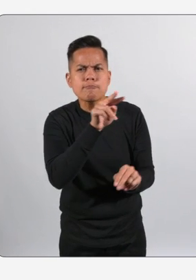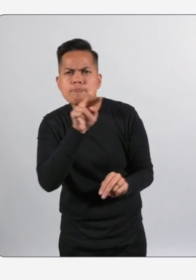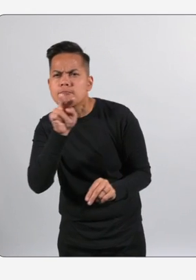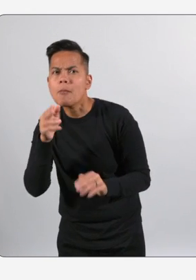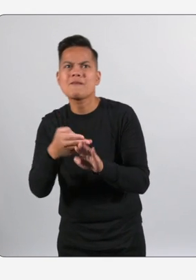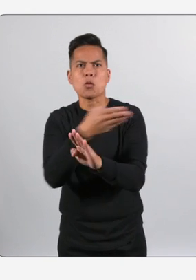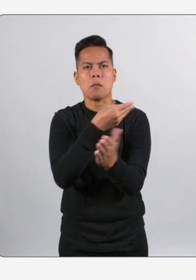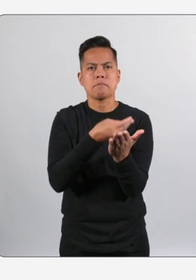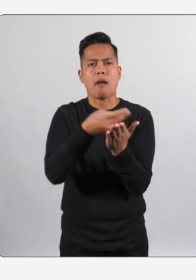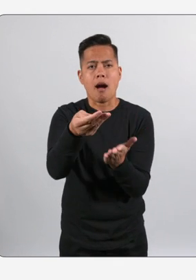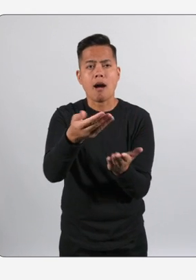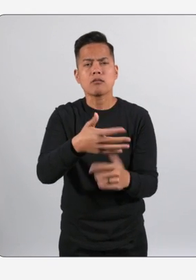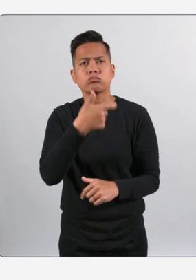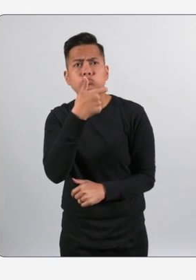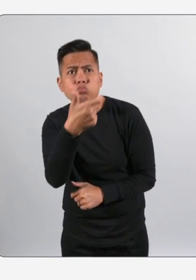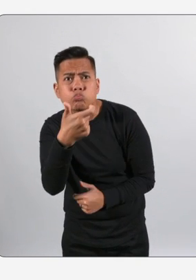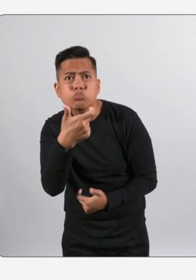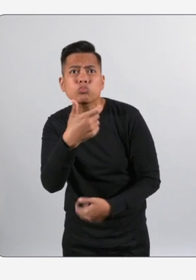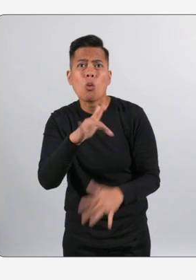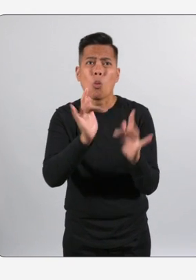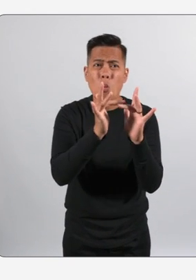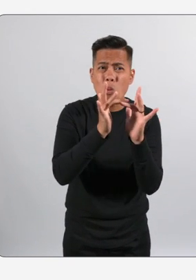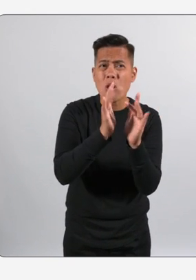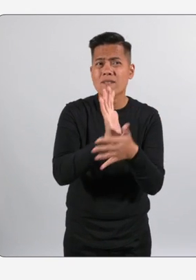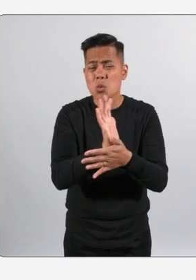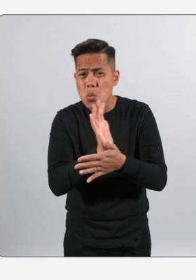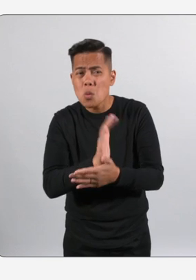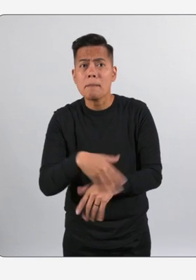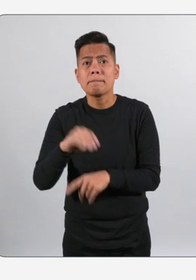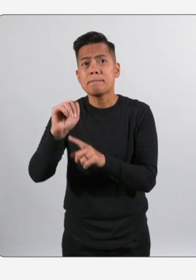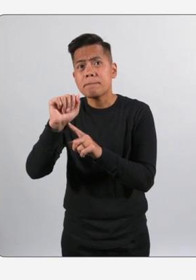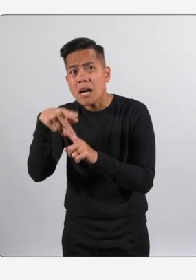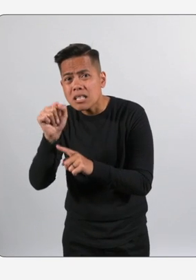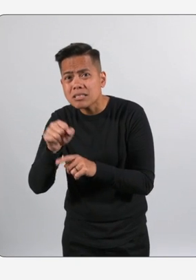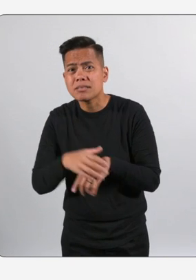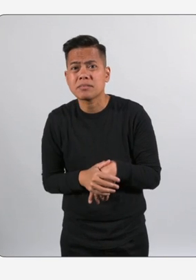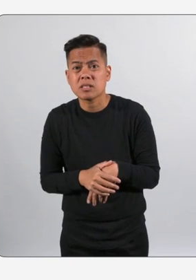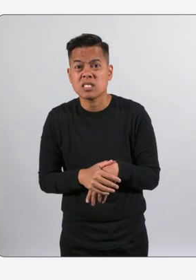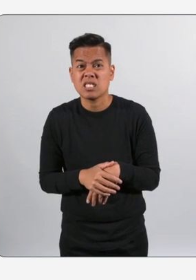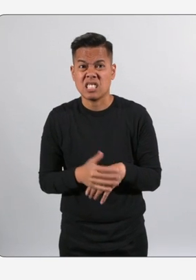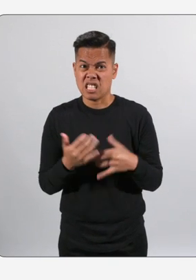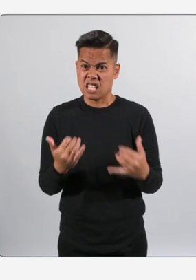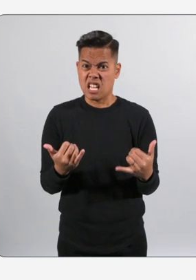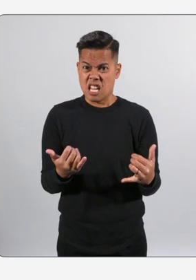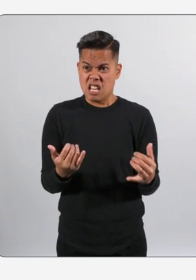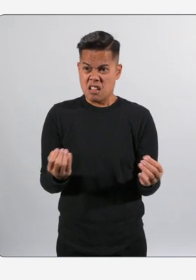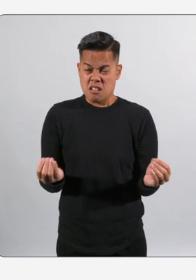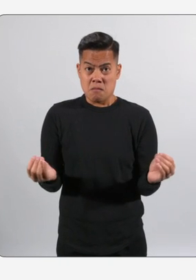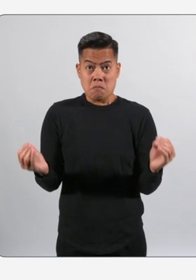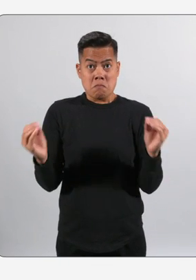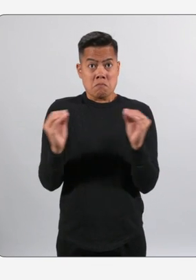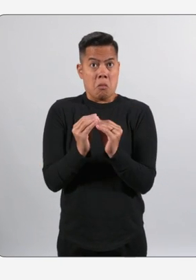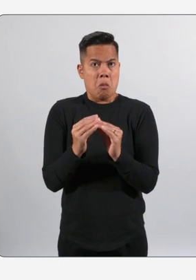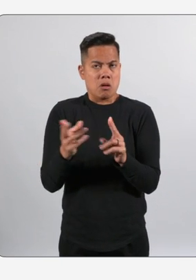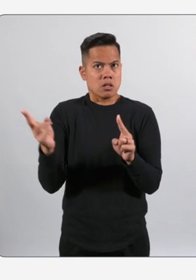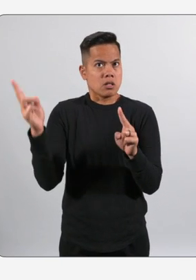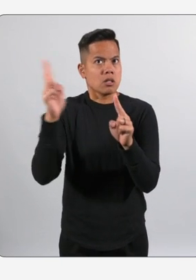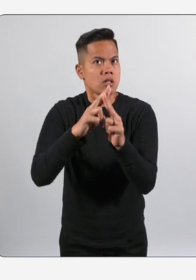video, going to Maps. And so on. This is at an all time high. Even compared to the heights of